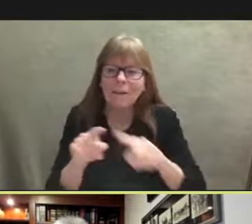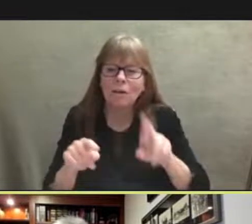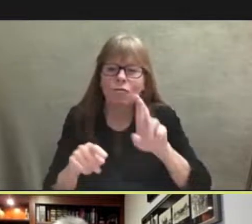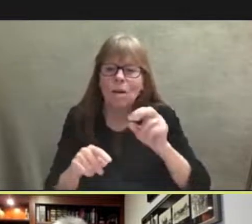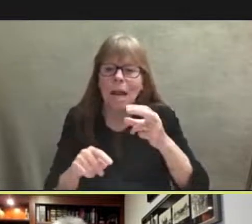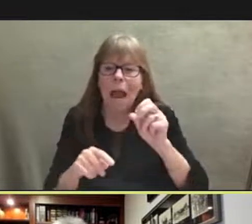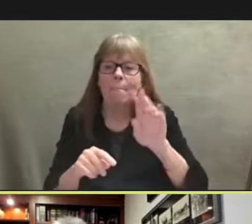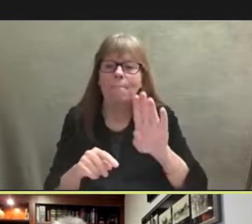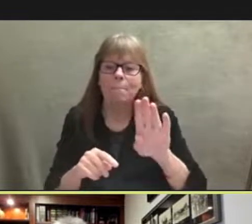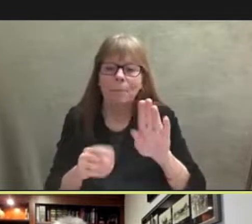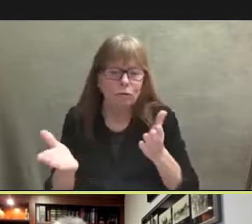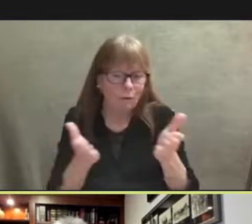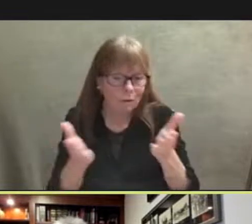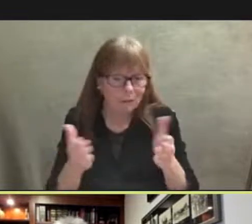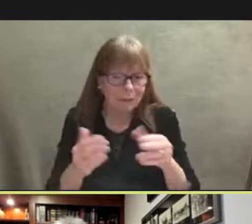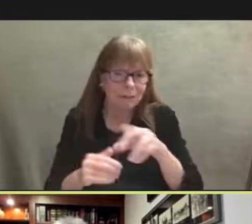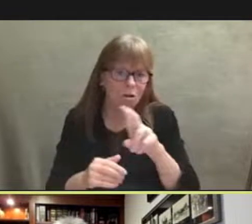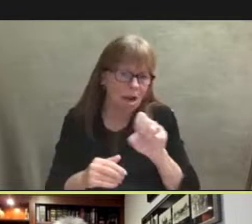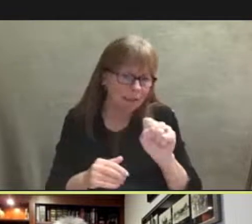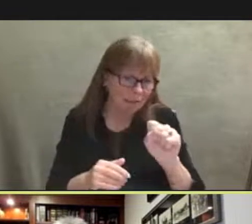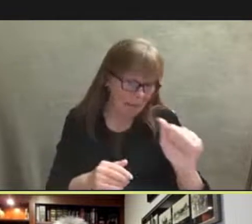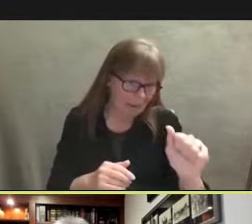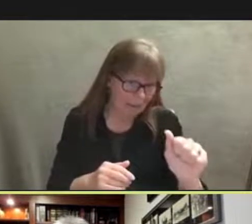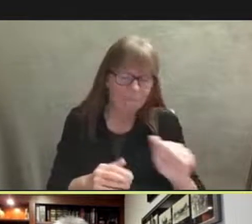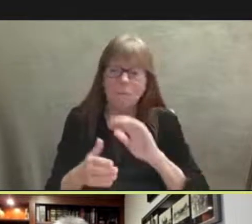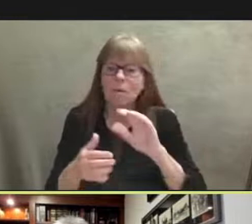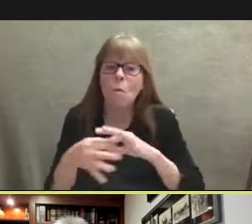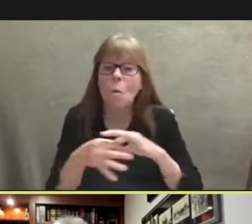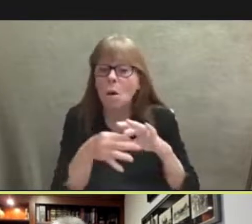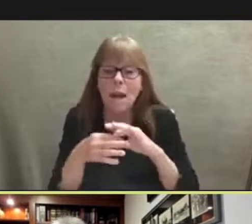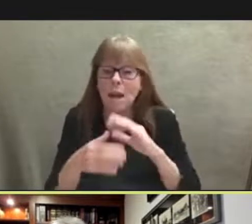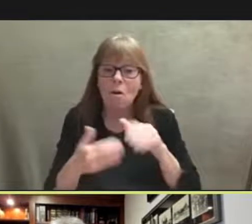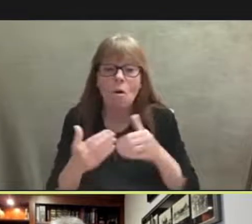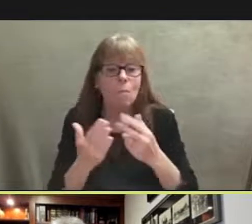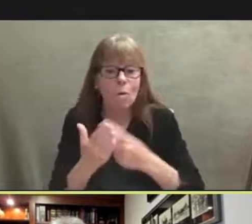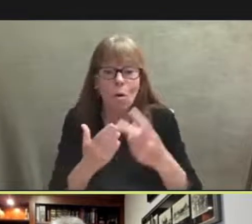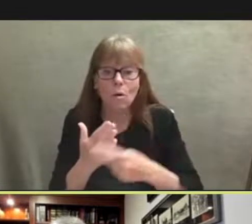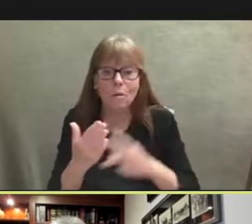and to evaluate and coordinate all programs affecting persons with disabilities. But